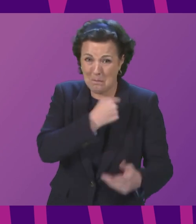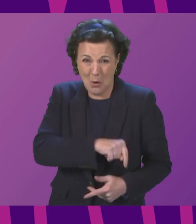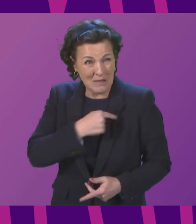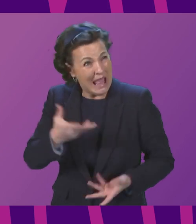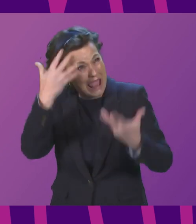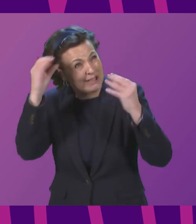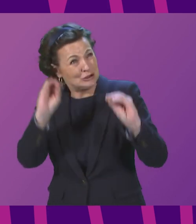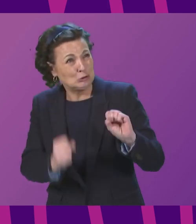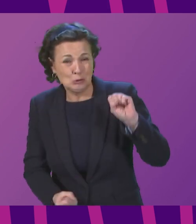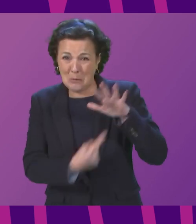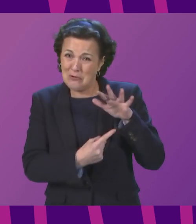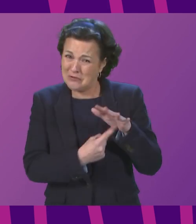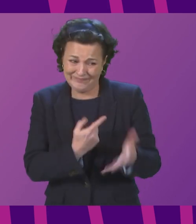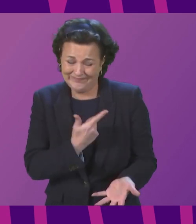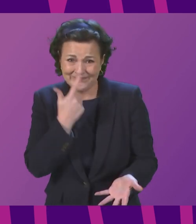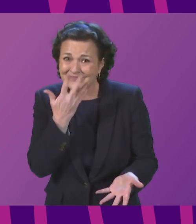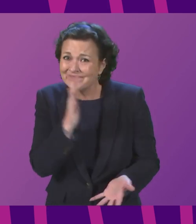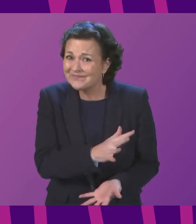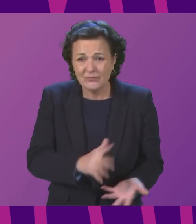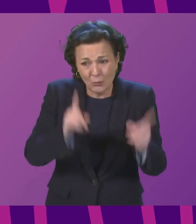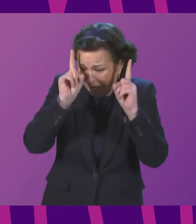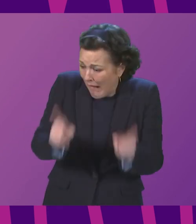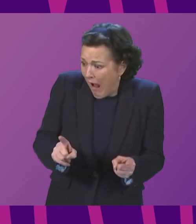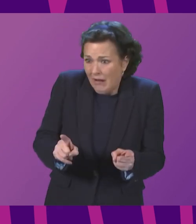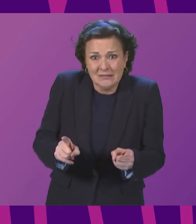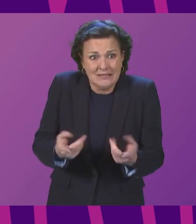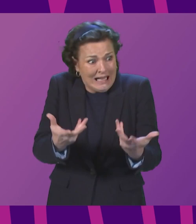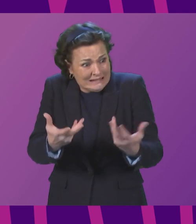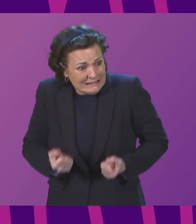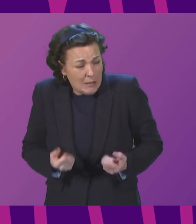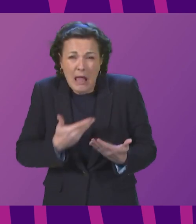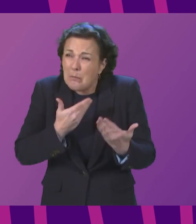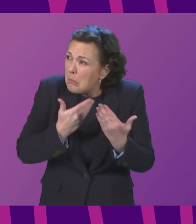We simply cannot afford any more unavoidable disruption to learning.